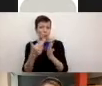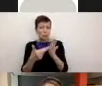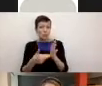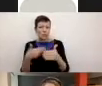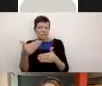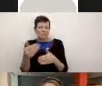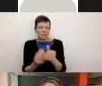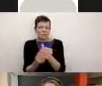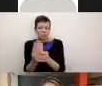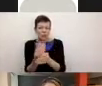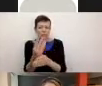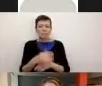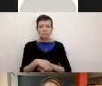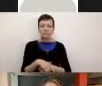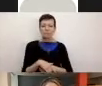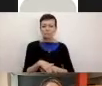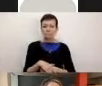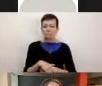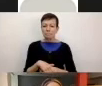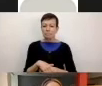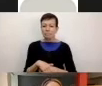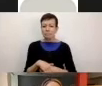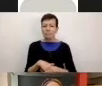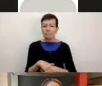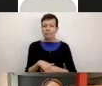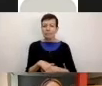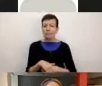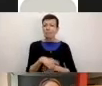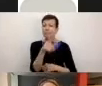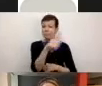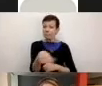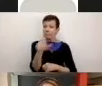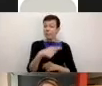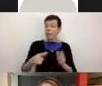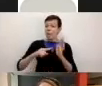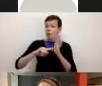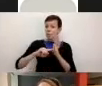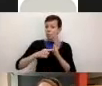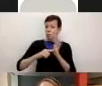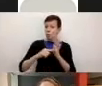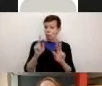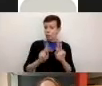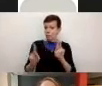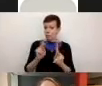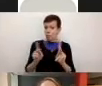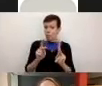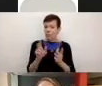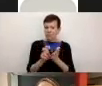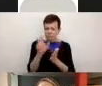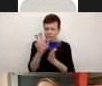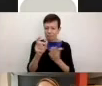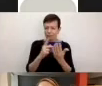And of course, the Original Peoples Investment Program is intended to support projects by